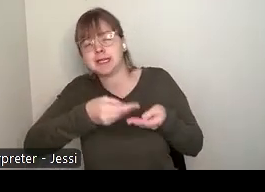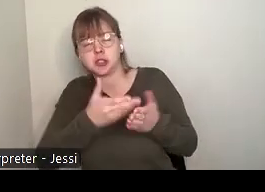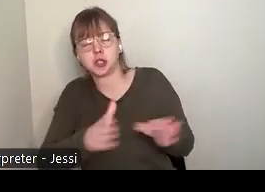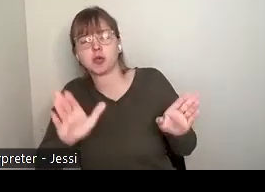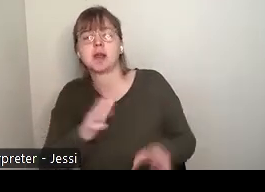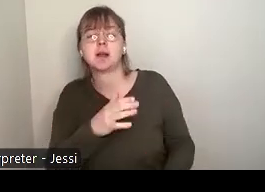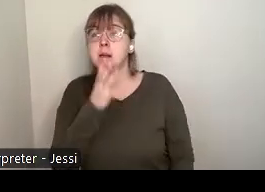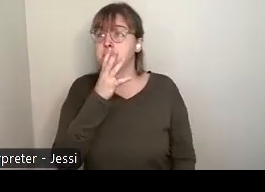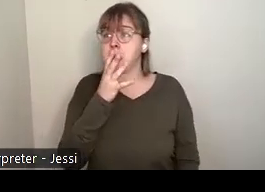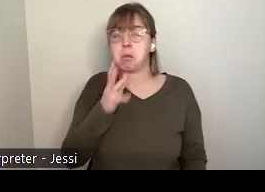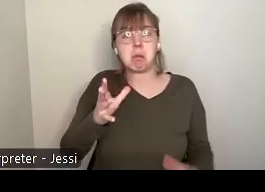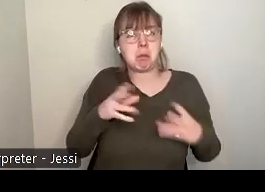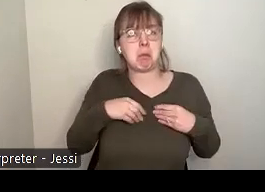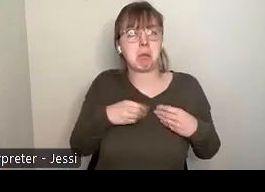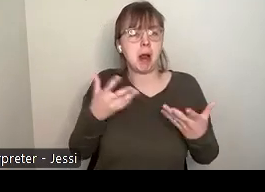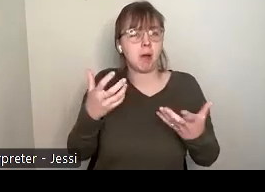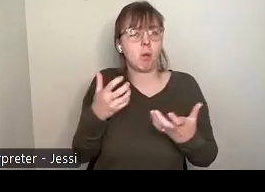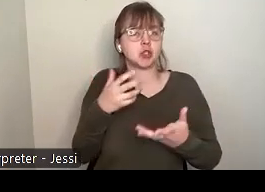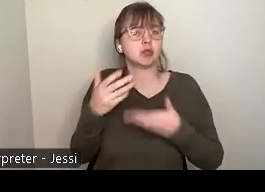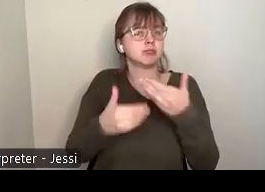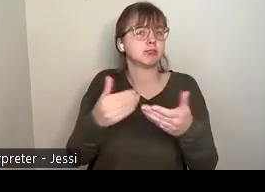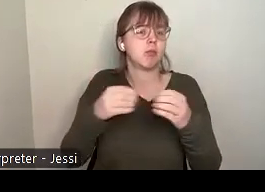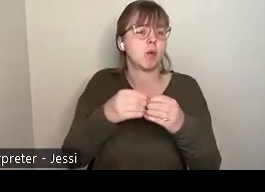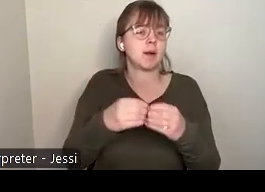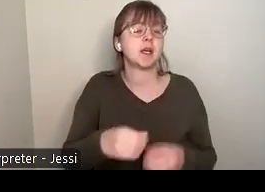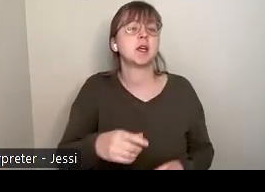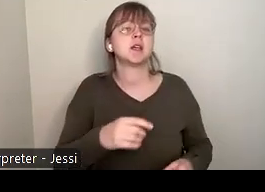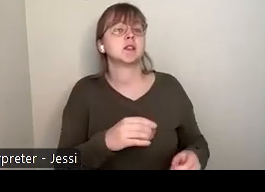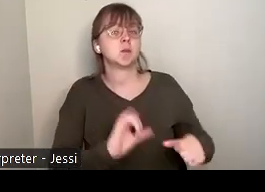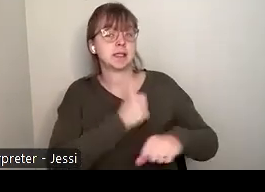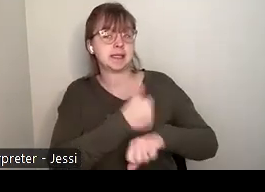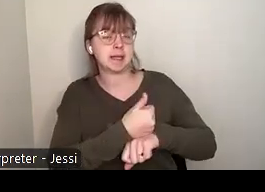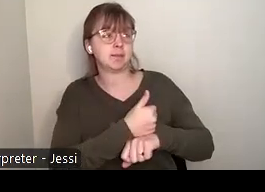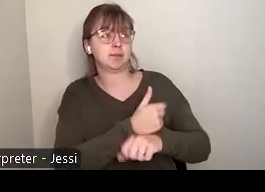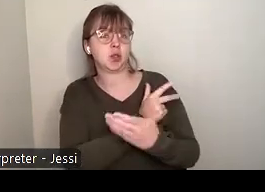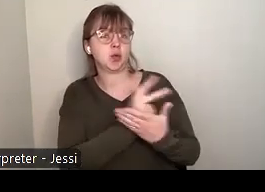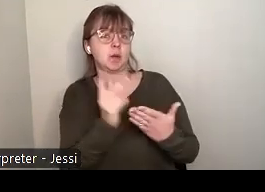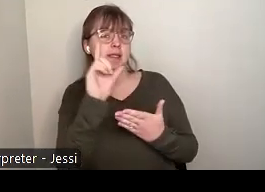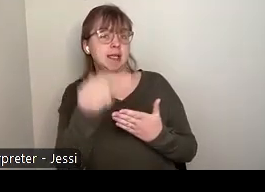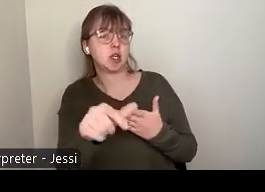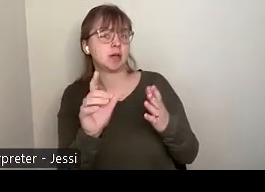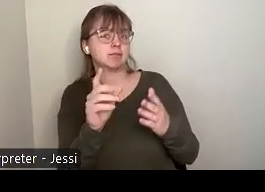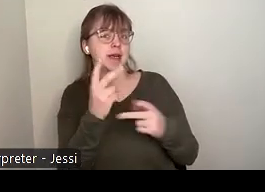schedule a nurse visit for about three weeks from that visit over Zoom so mom um and baby